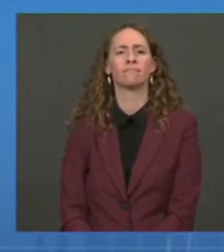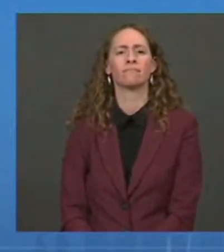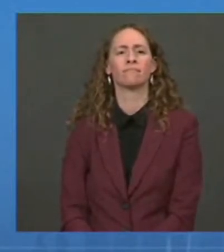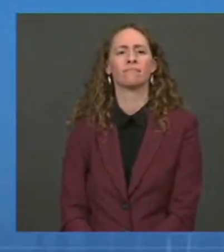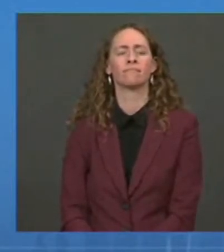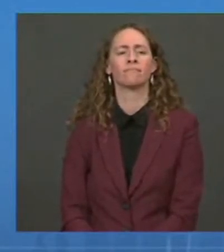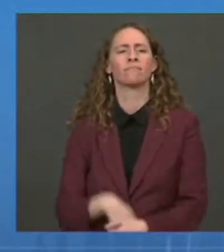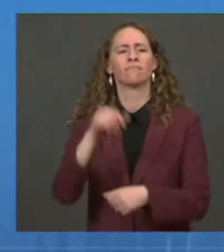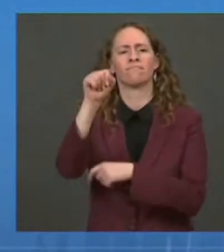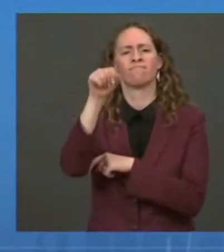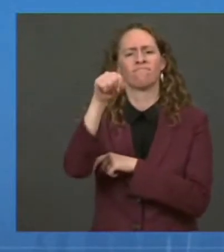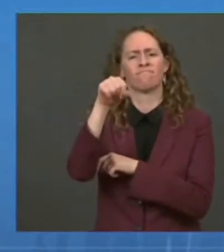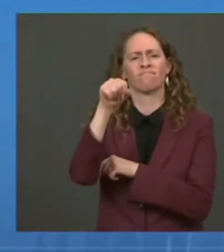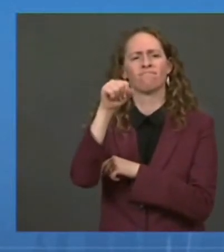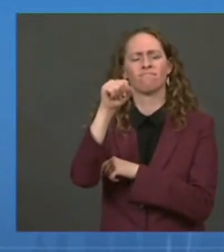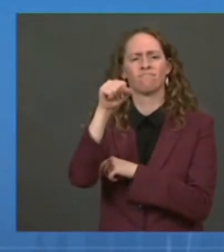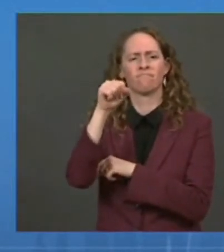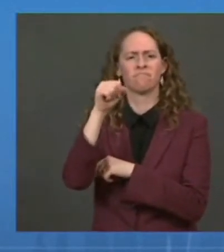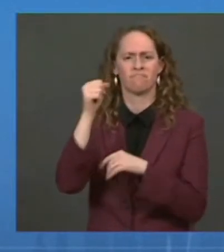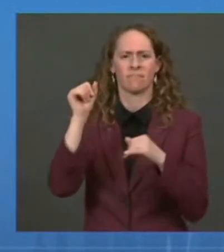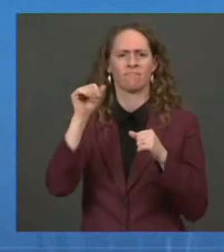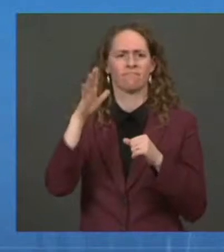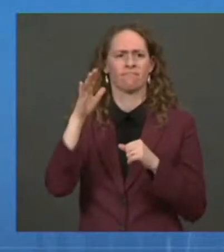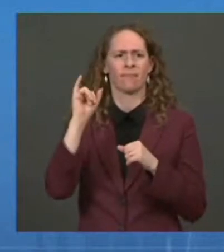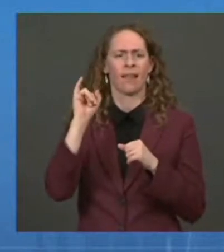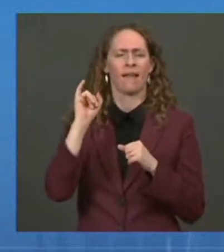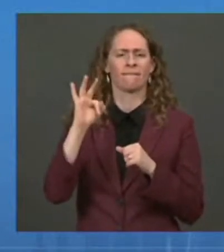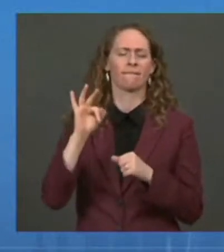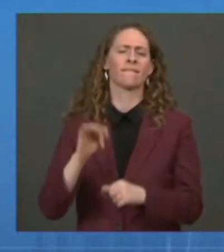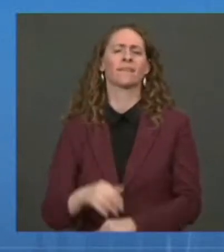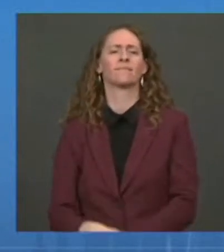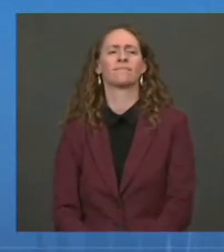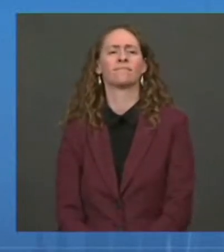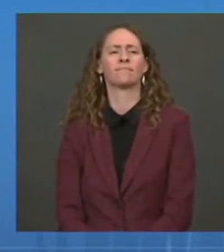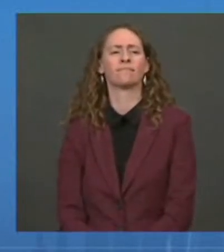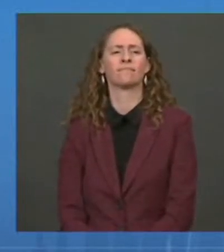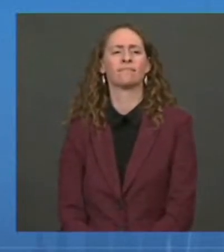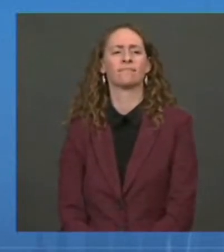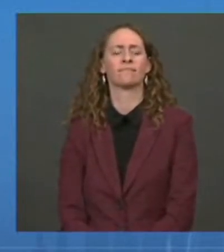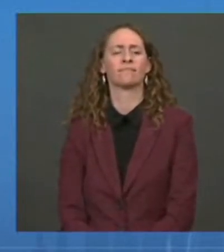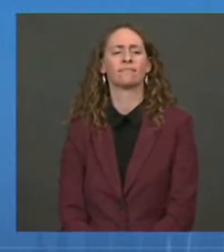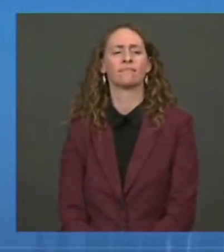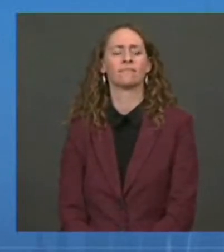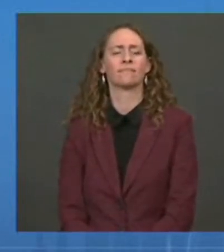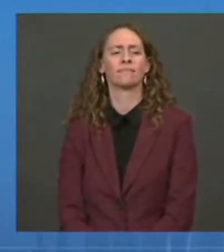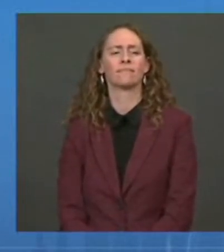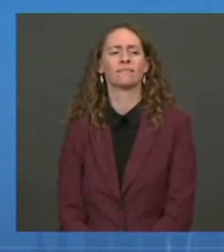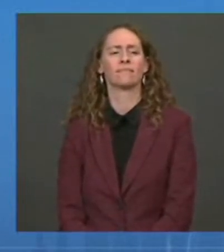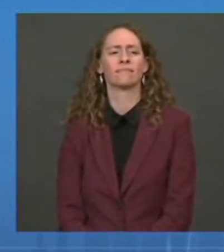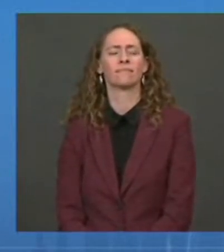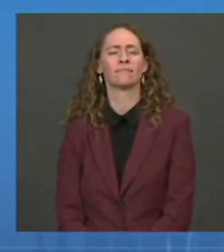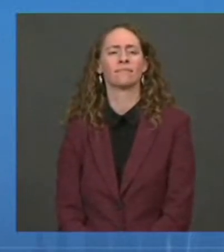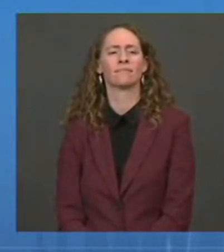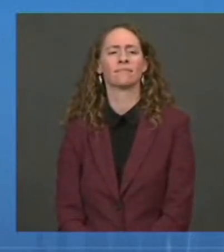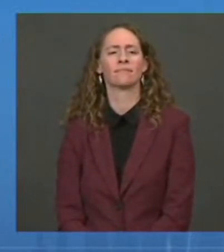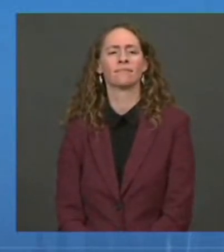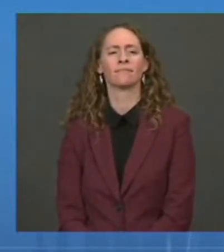YEAH SO THE SITUATION IS